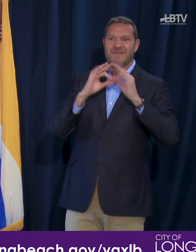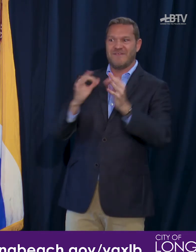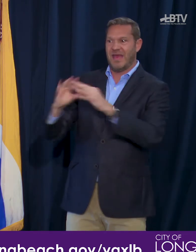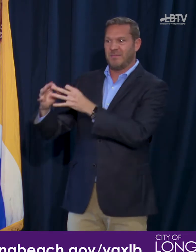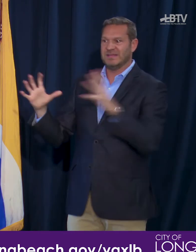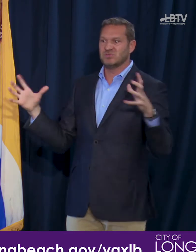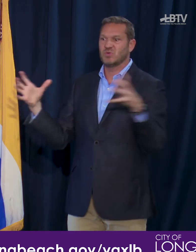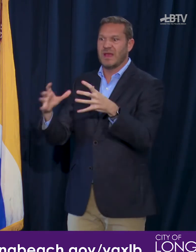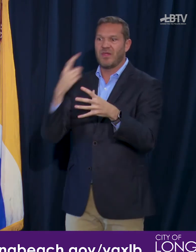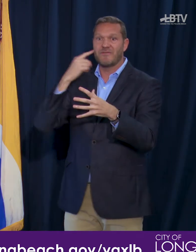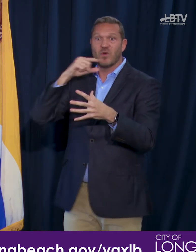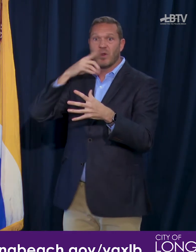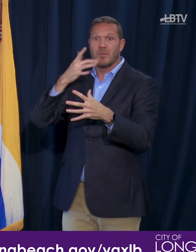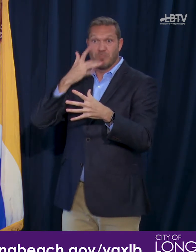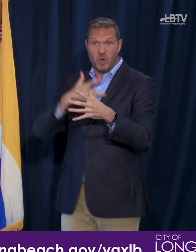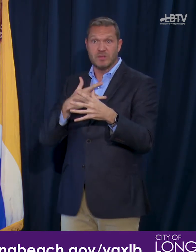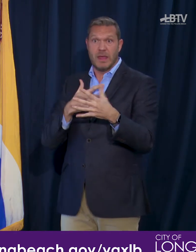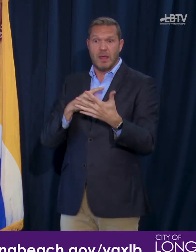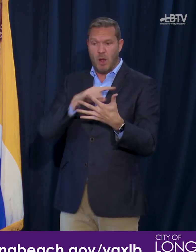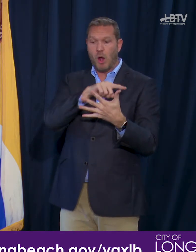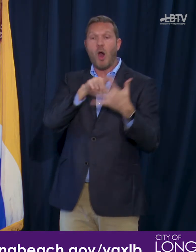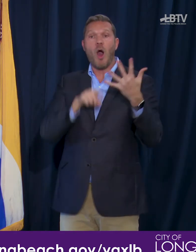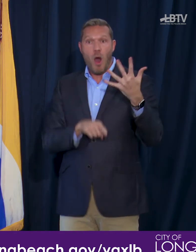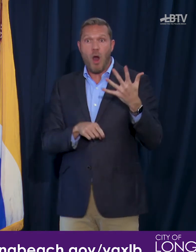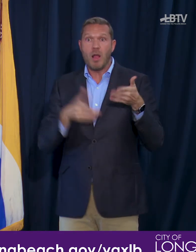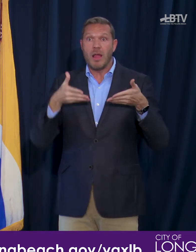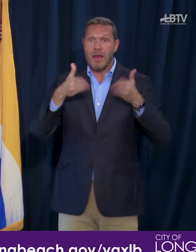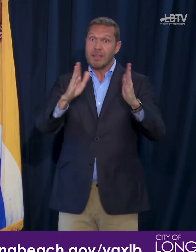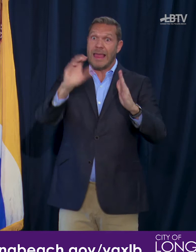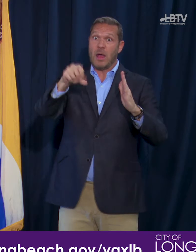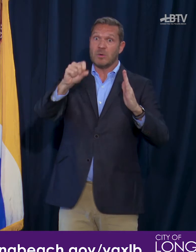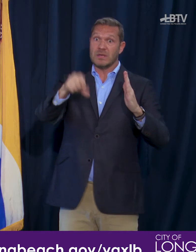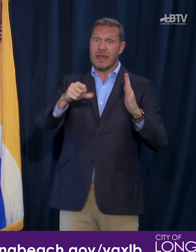Technically, each of these are allowed under the health order but that week of activity